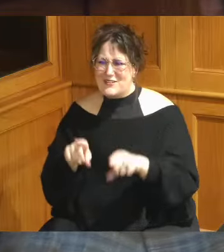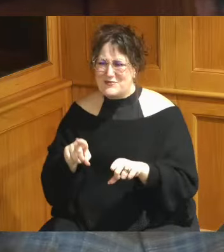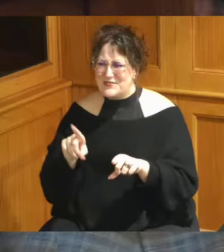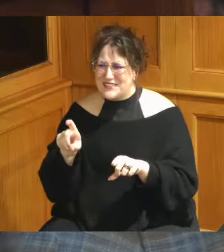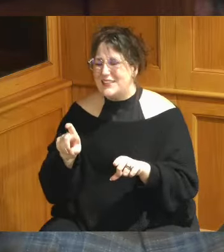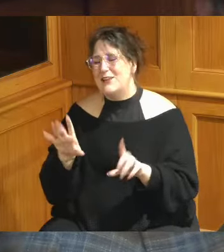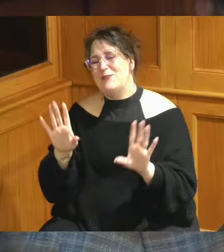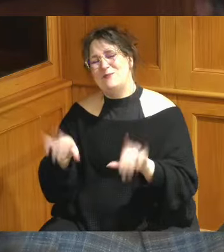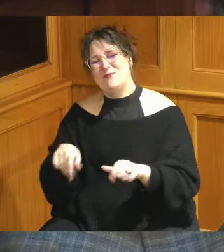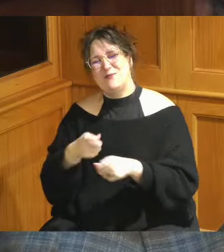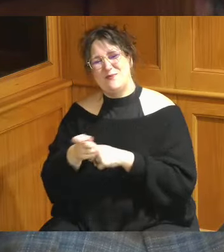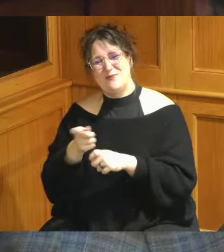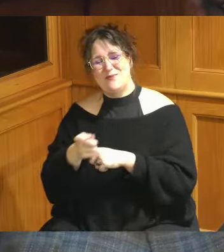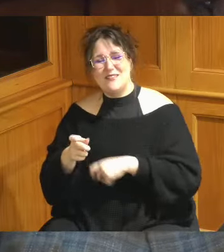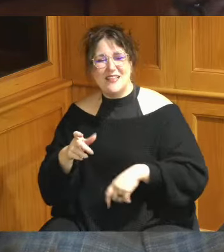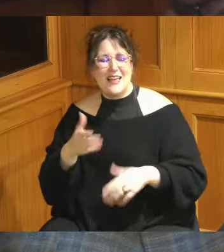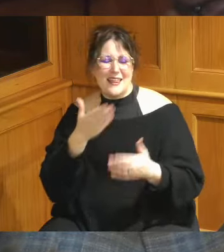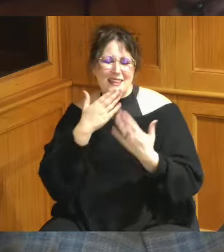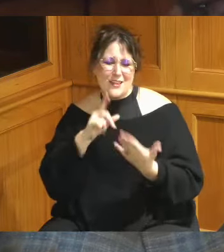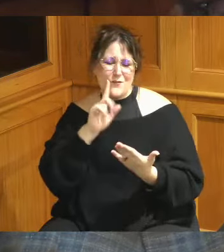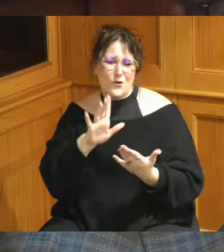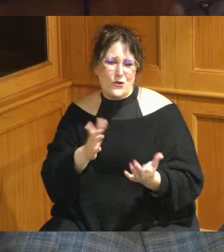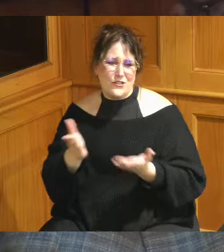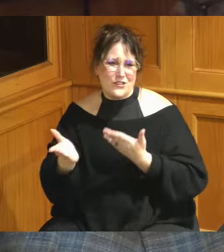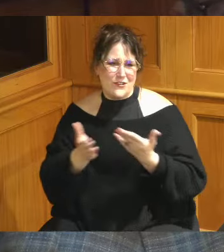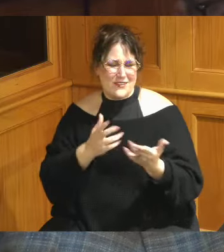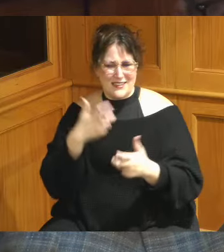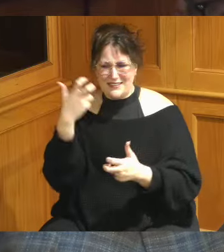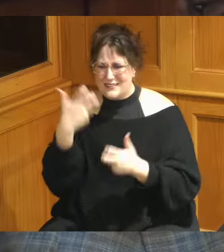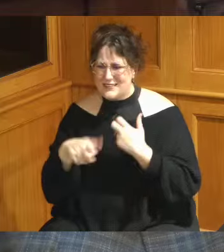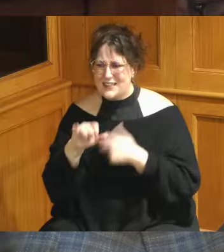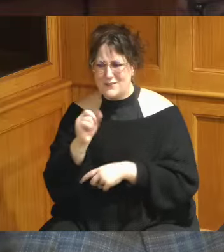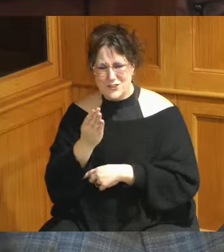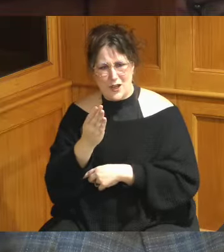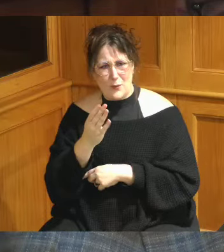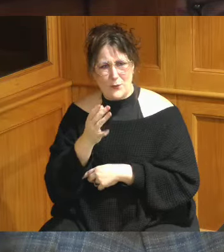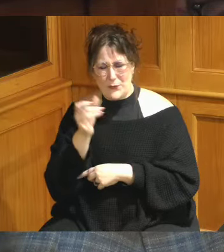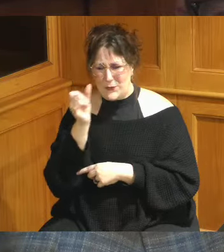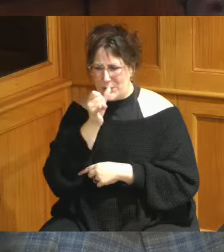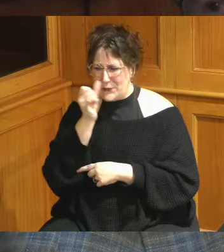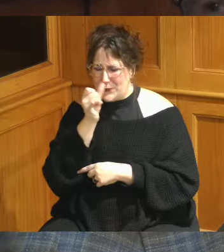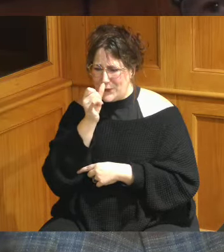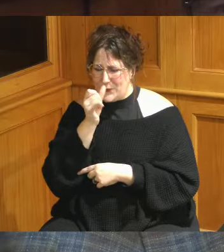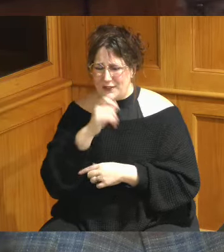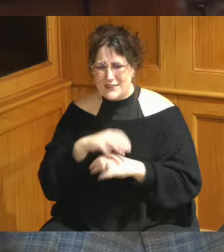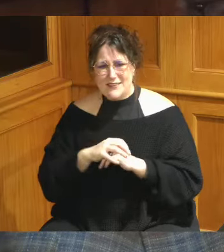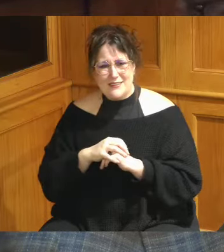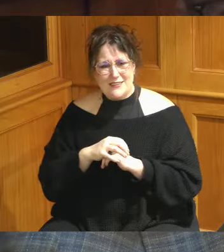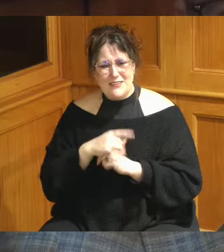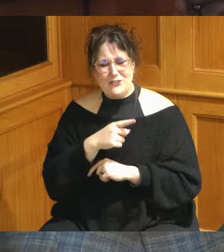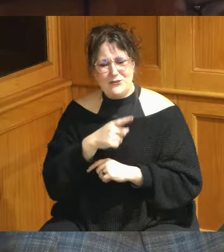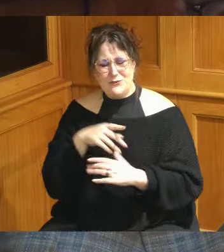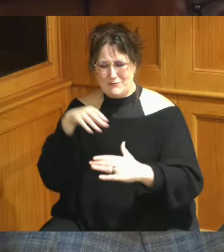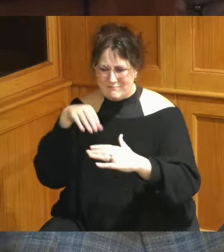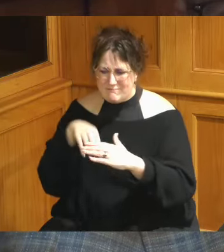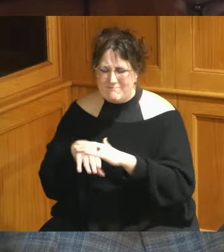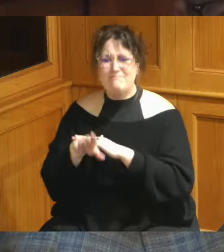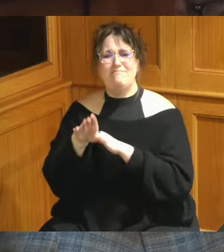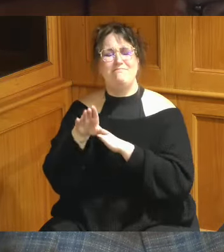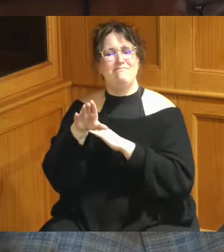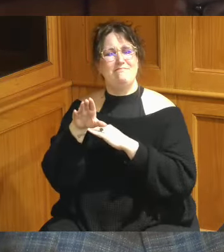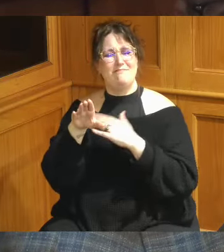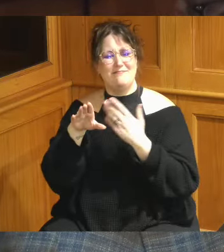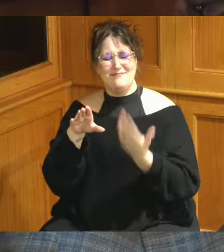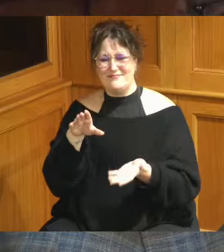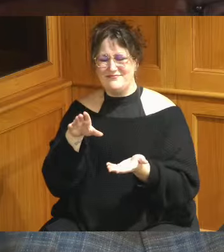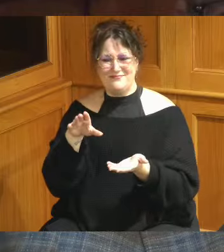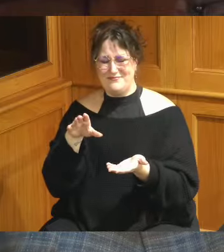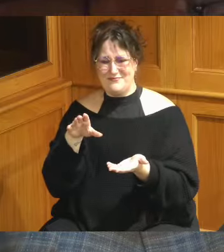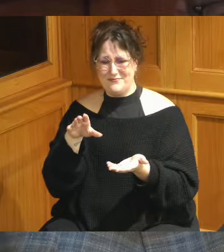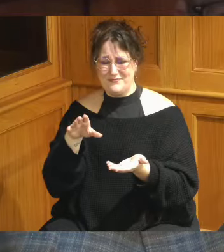your service. you have a had a very tough job. and going in there and being able to just really build